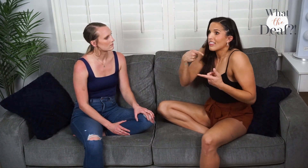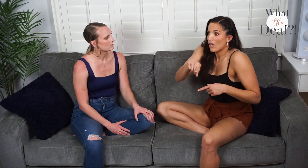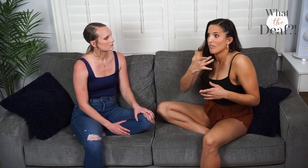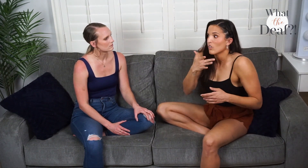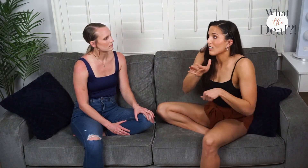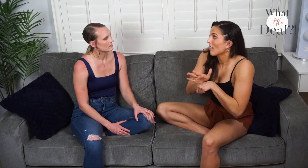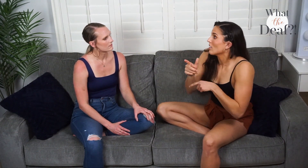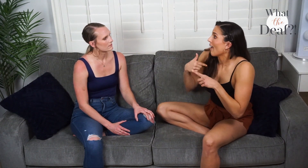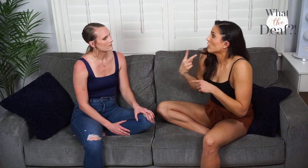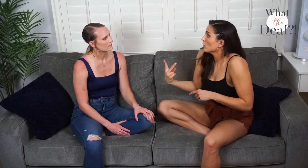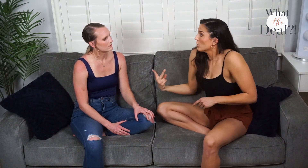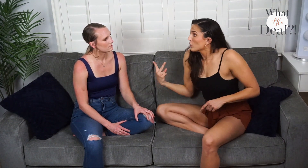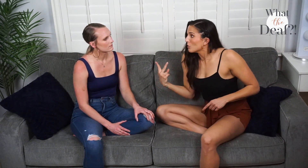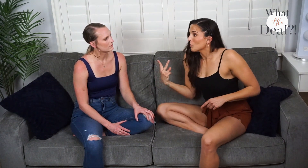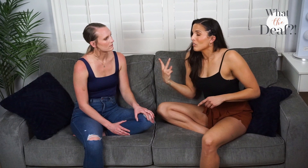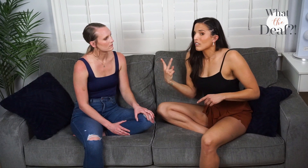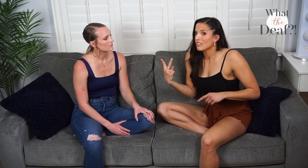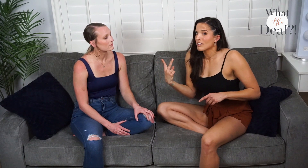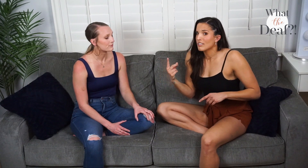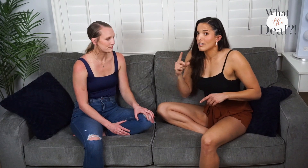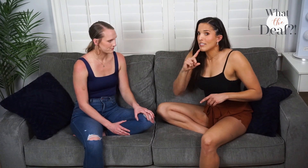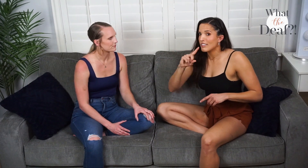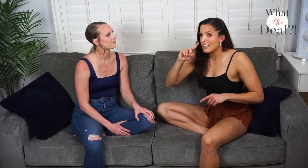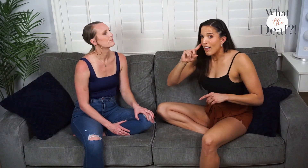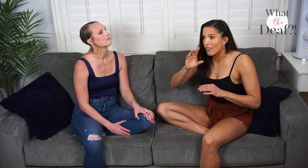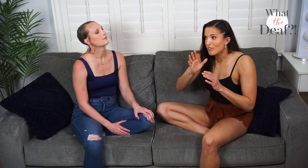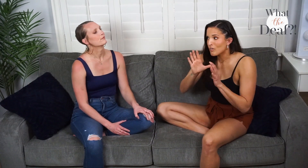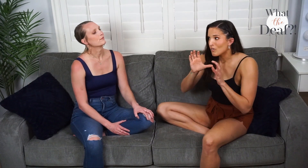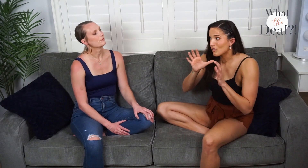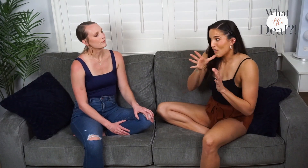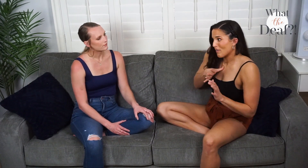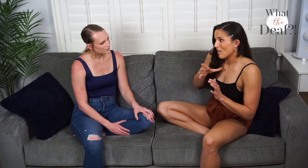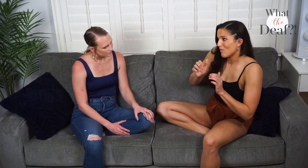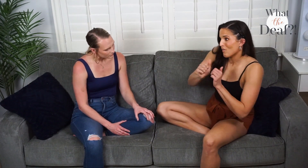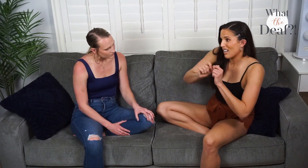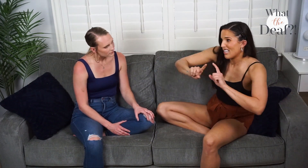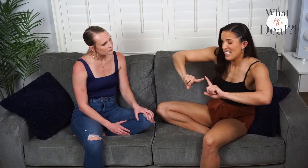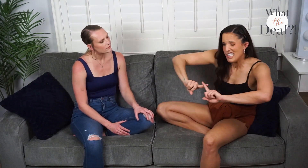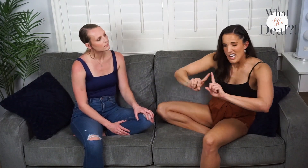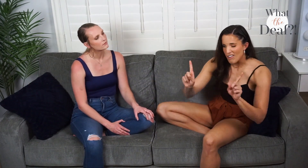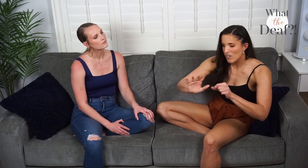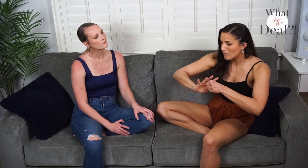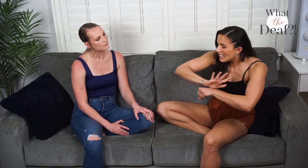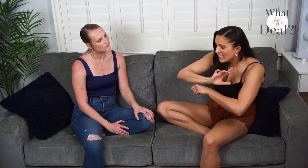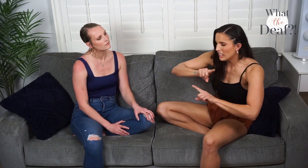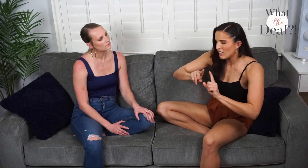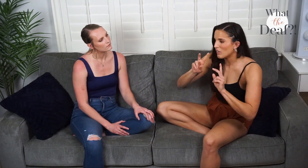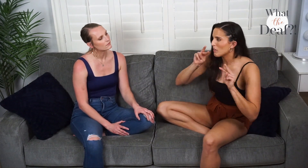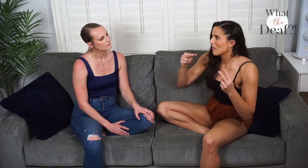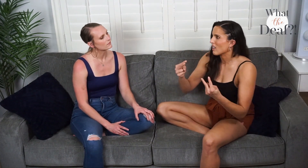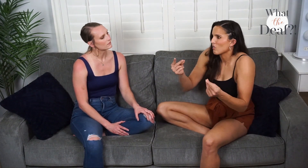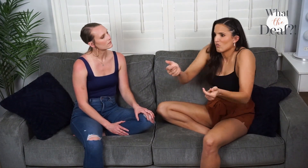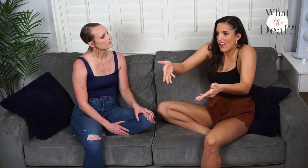because they're fortunate enough to have two deaf women with completely different perspectives right there